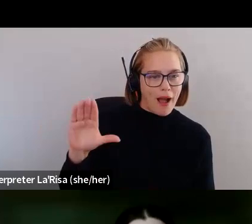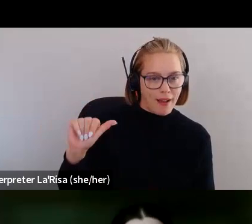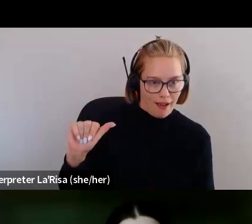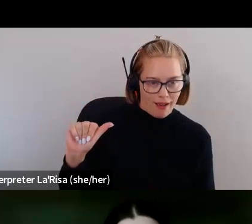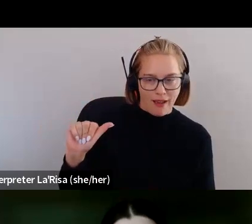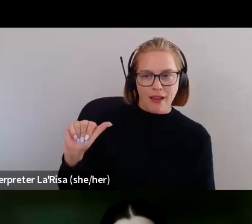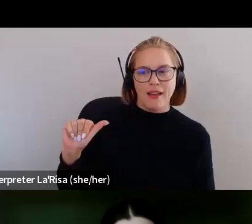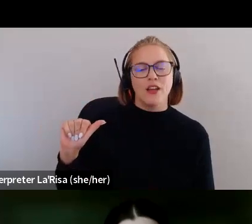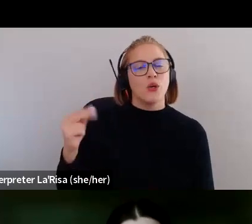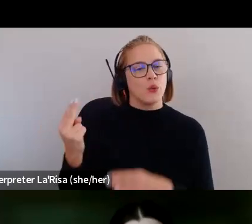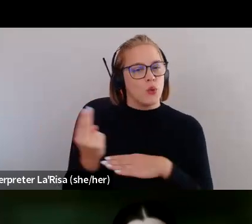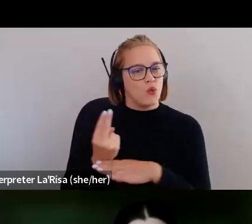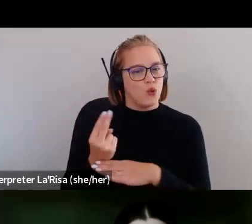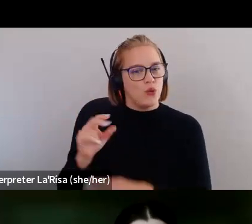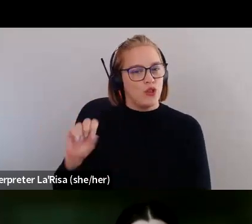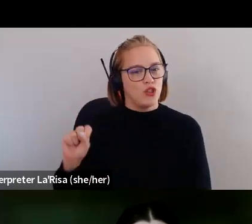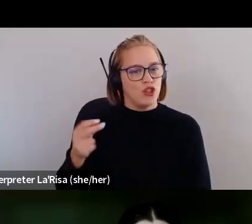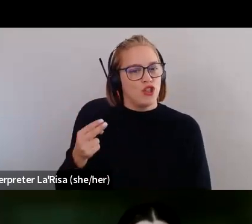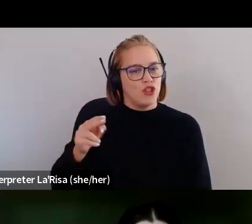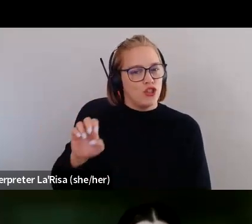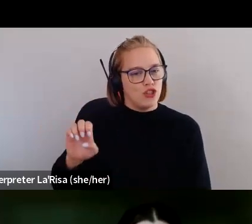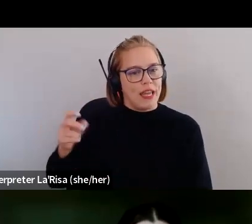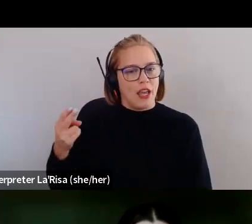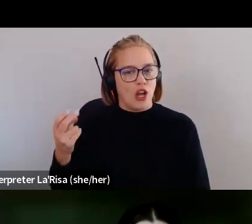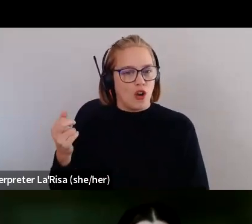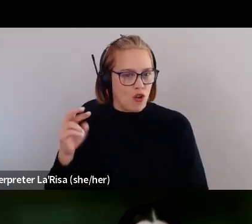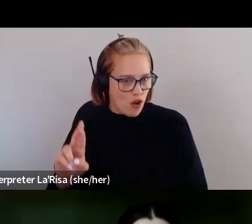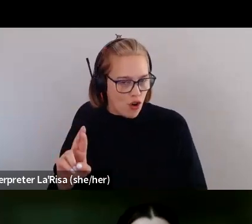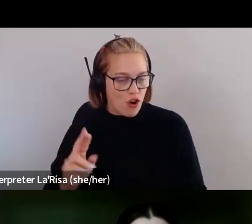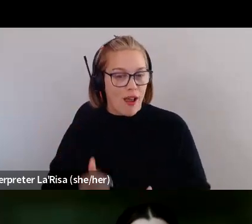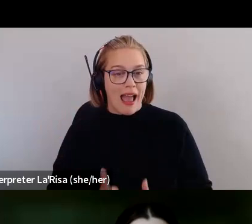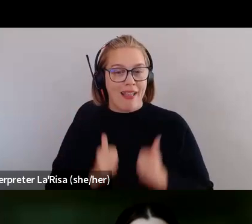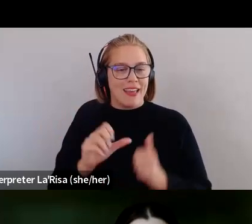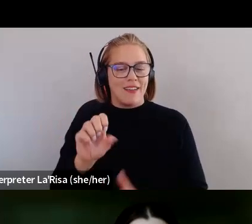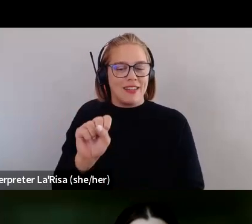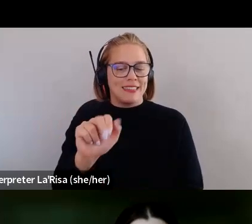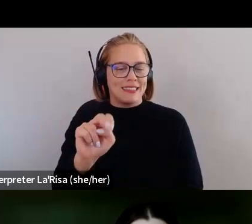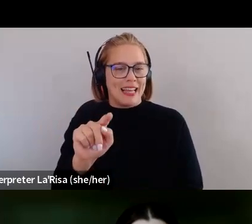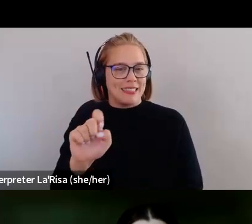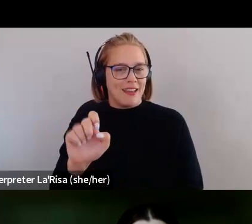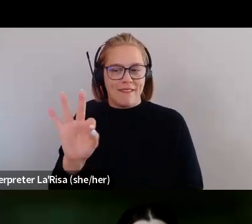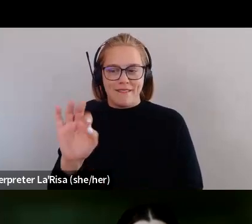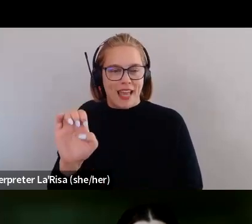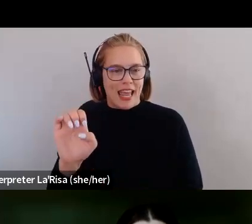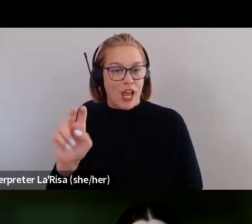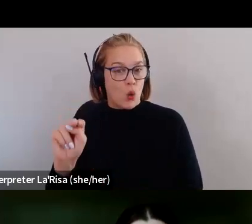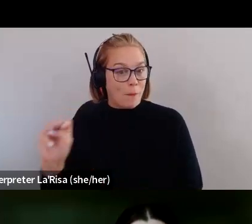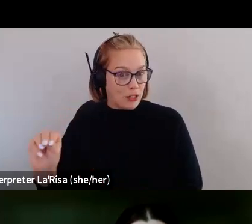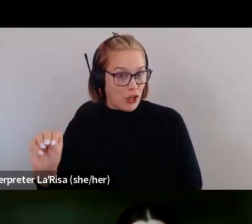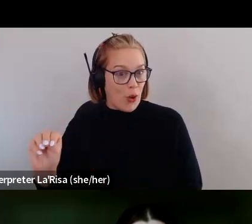happy to have you. Next, I'm going to go to Rachel.